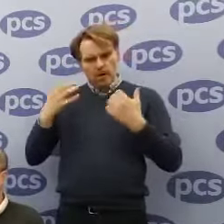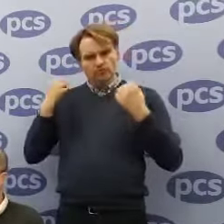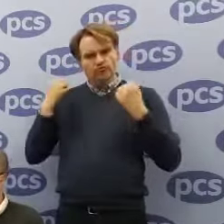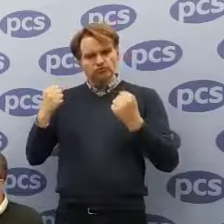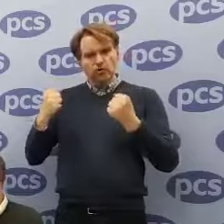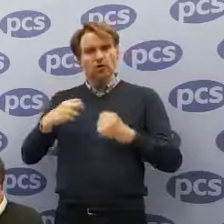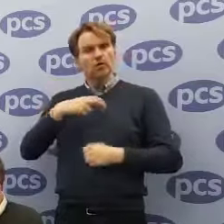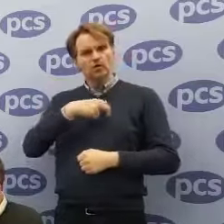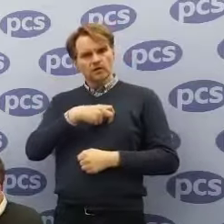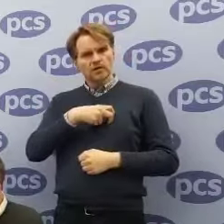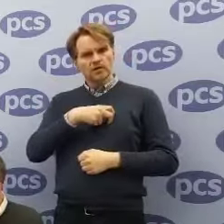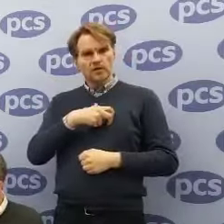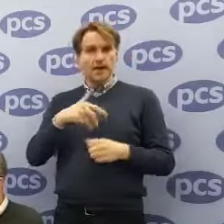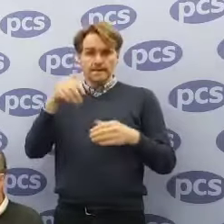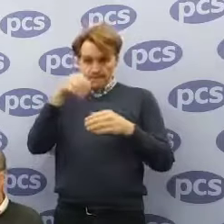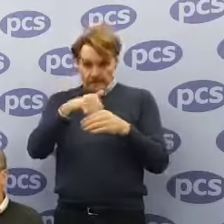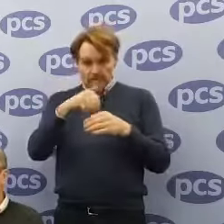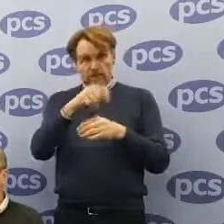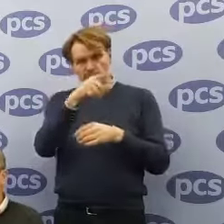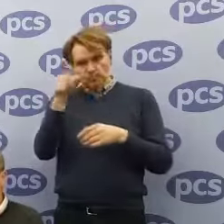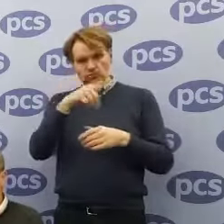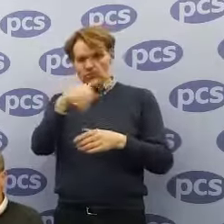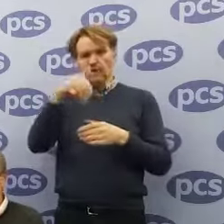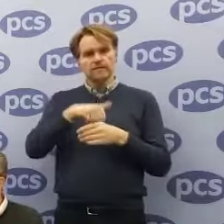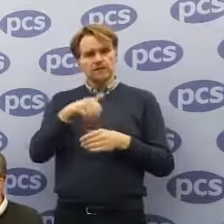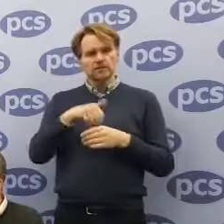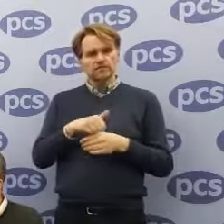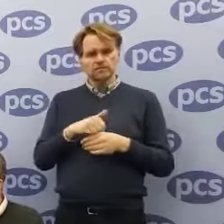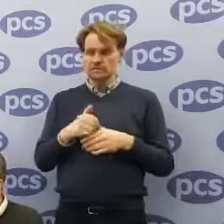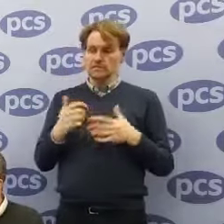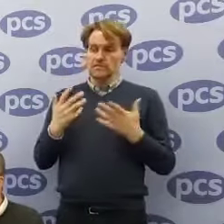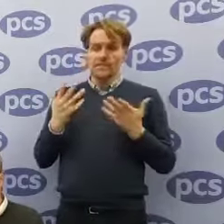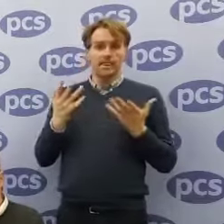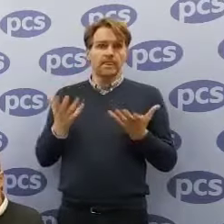members get involved in, so at the moment I think it's worth reminding